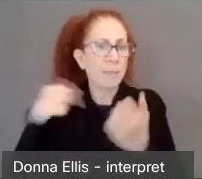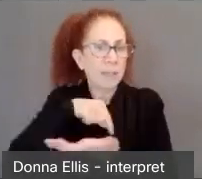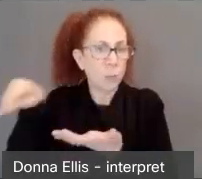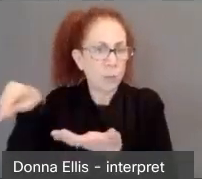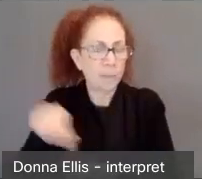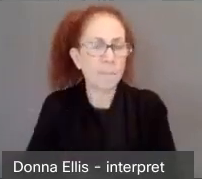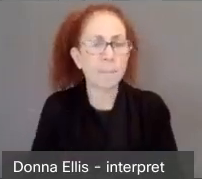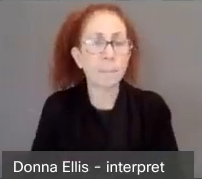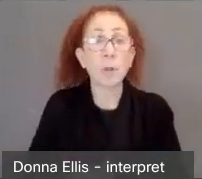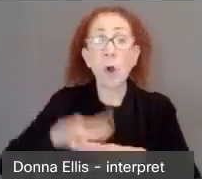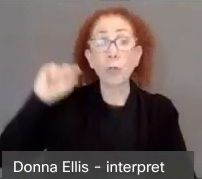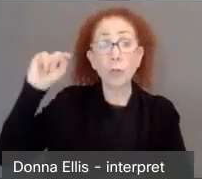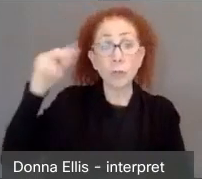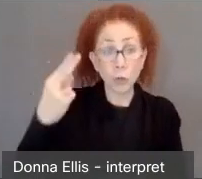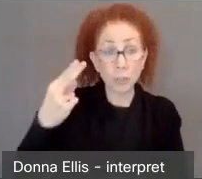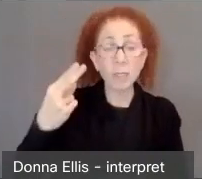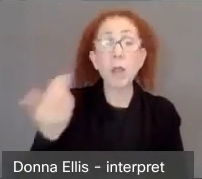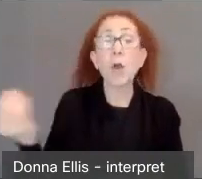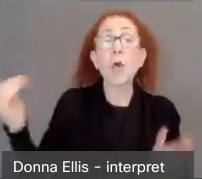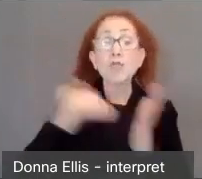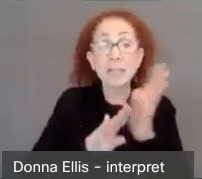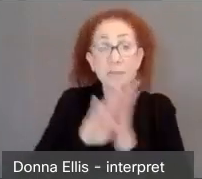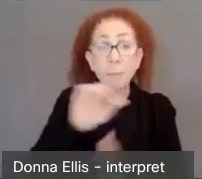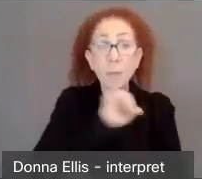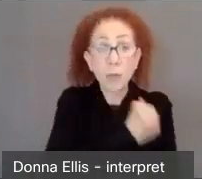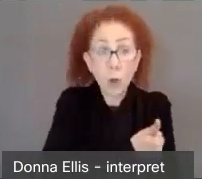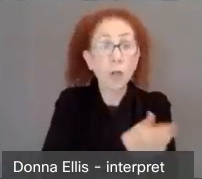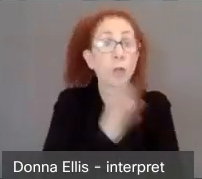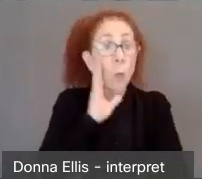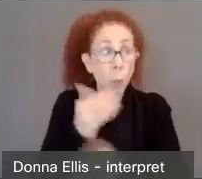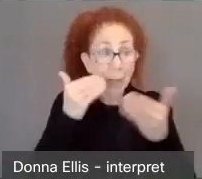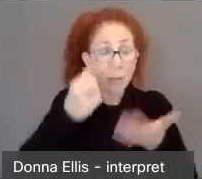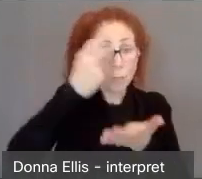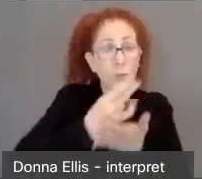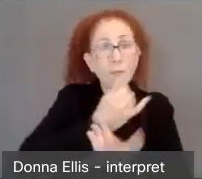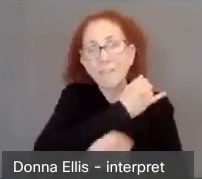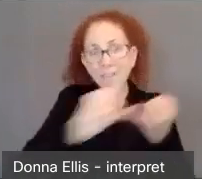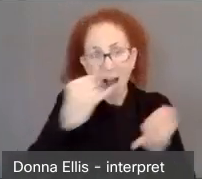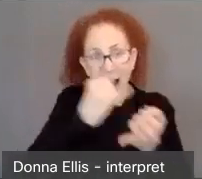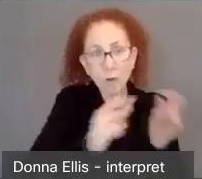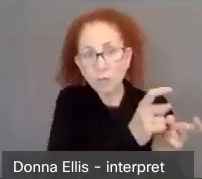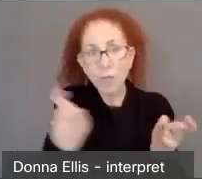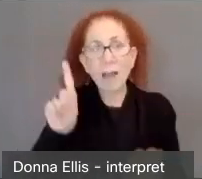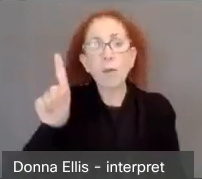On Thursday, the Redevelopment Authority will vote to approve the final round of 113 grants